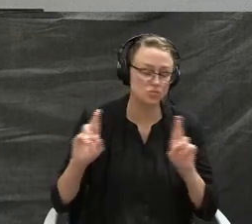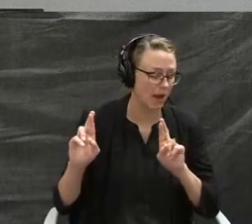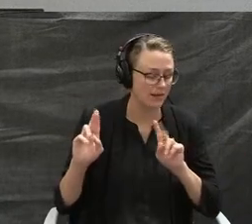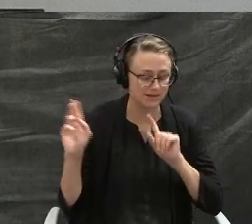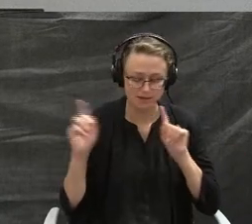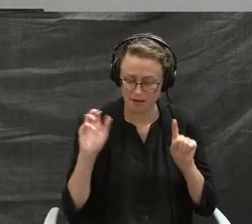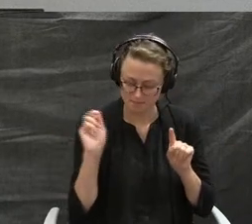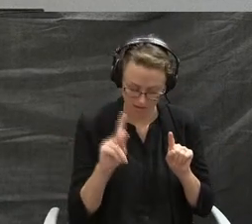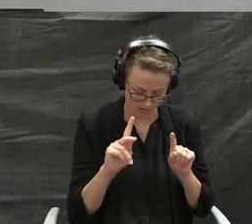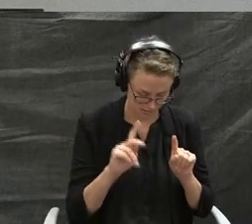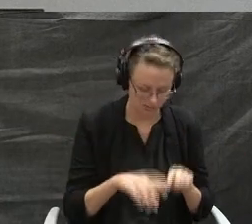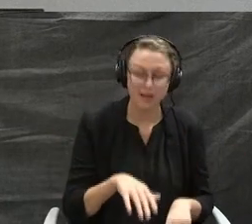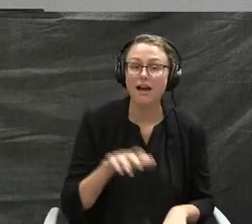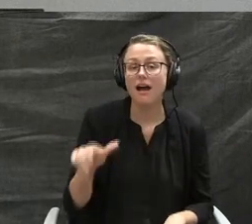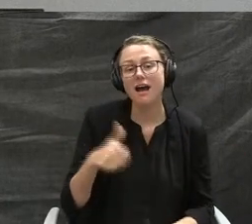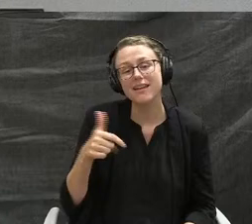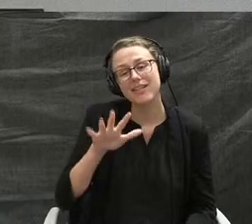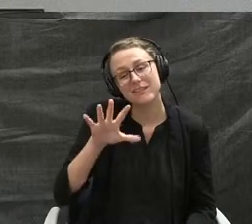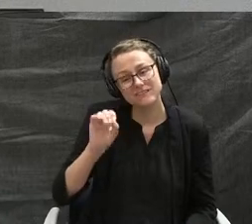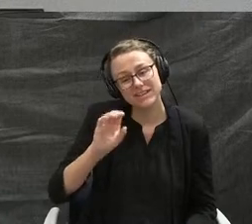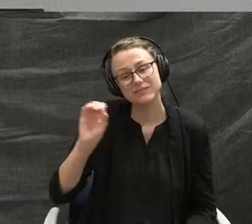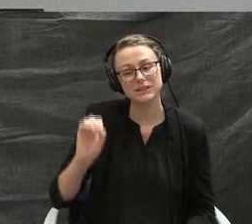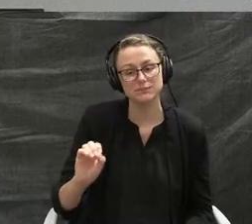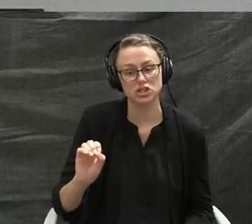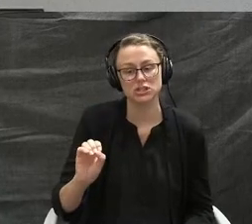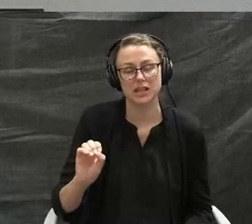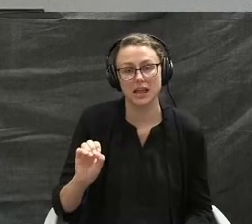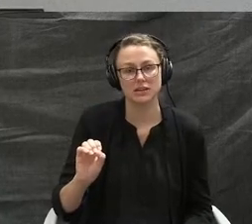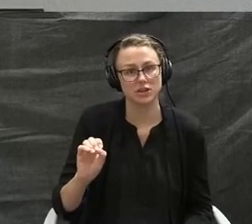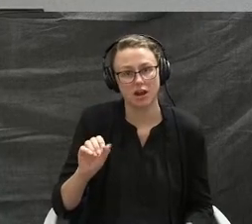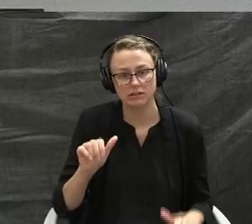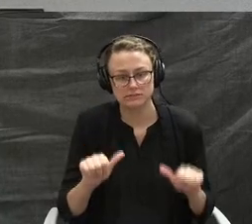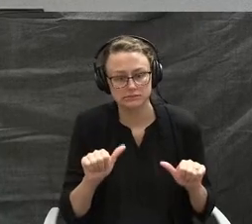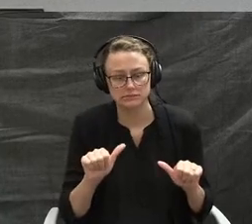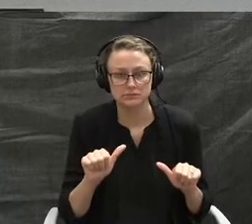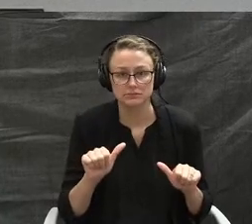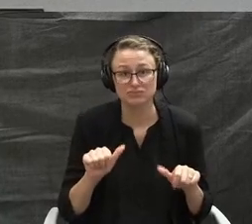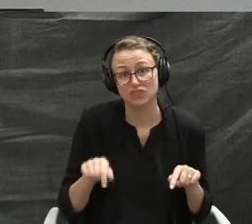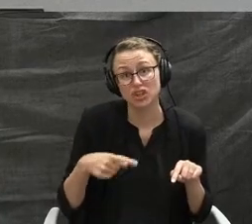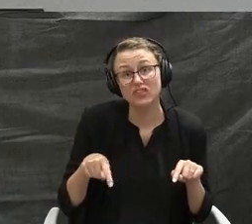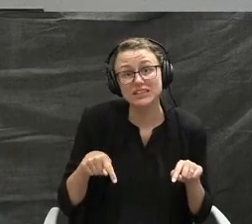there nervous about it, but they you know they need to hear what